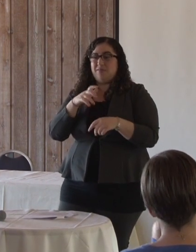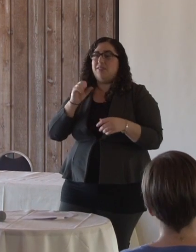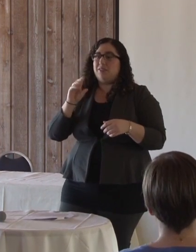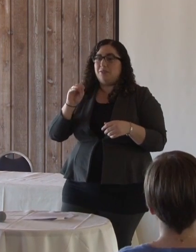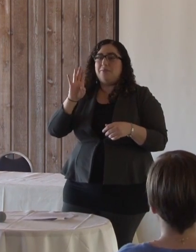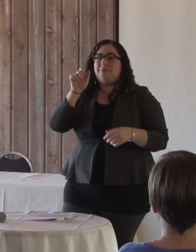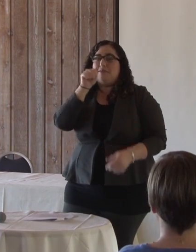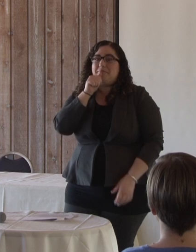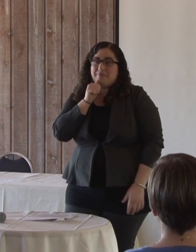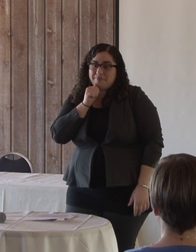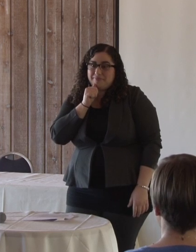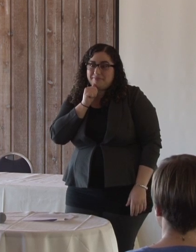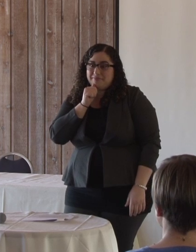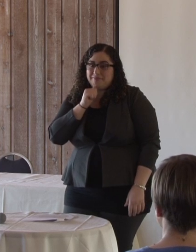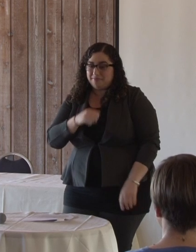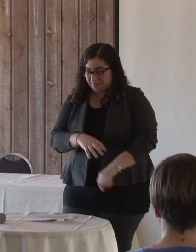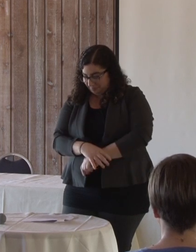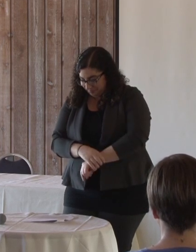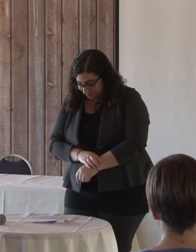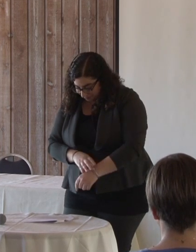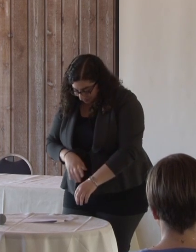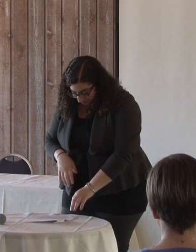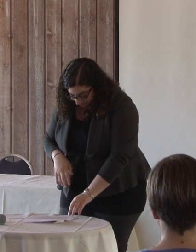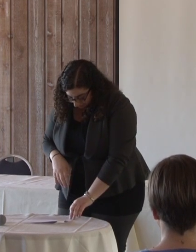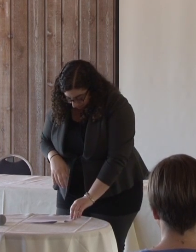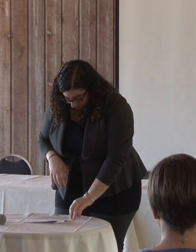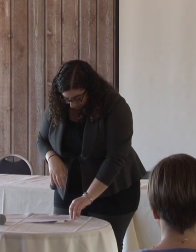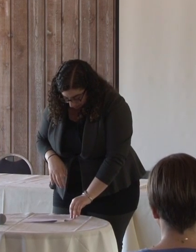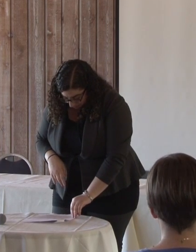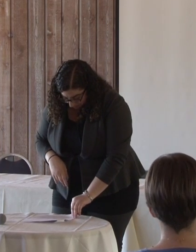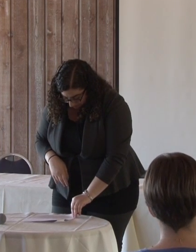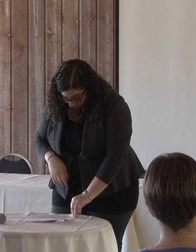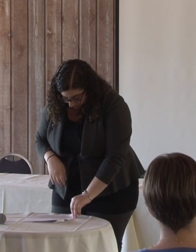to respond for the deaf person. in English for you. So make sure that